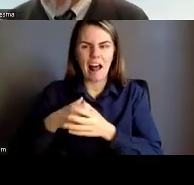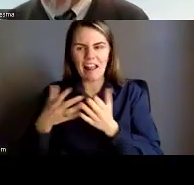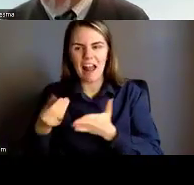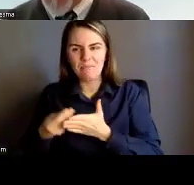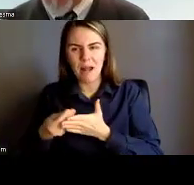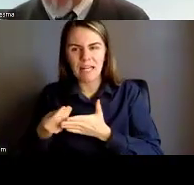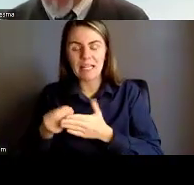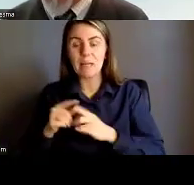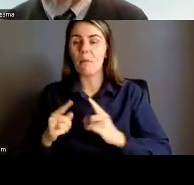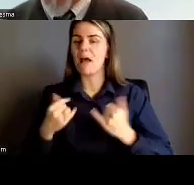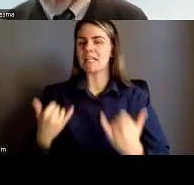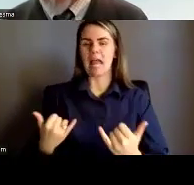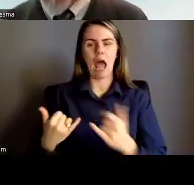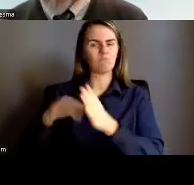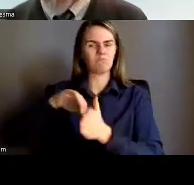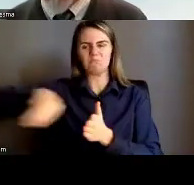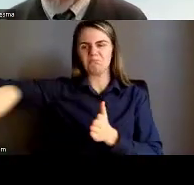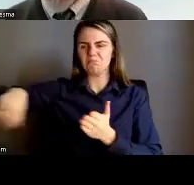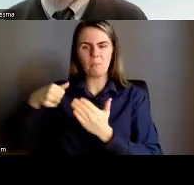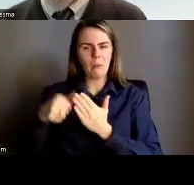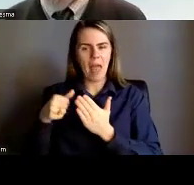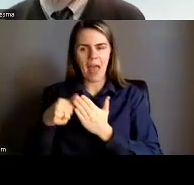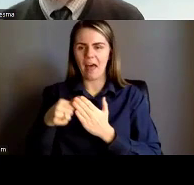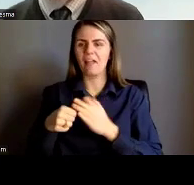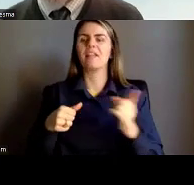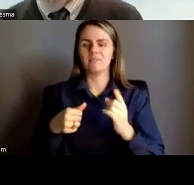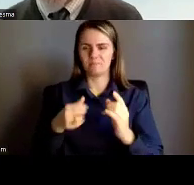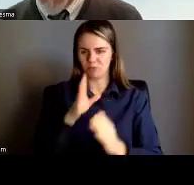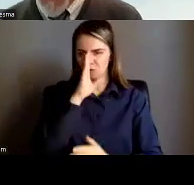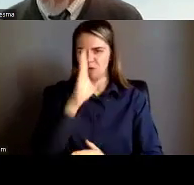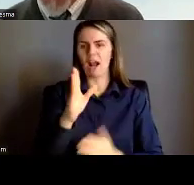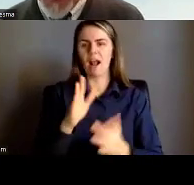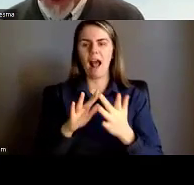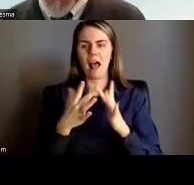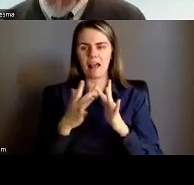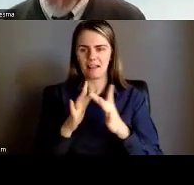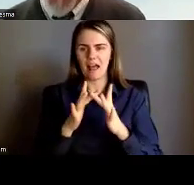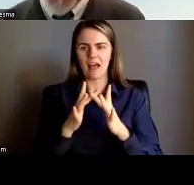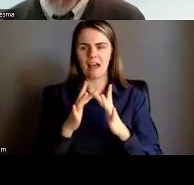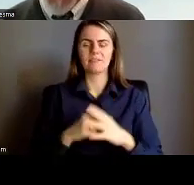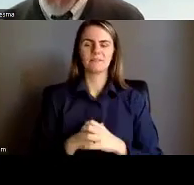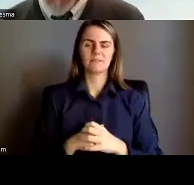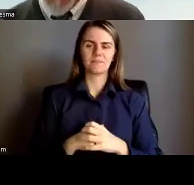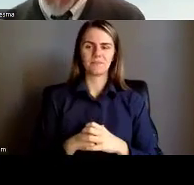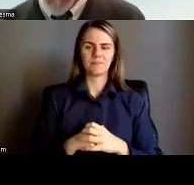so they're routed through grants.gov to the eRA Commons. Now, since you know what the deadline is,